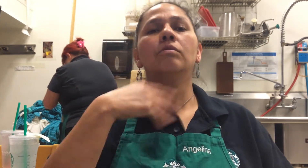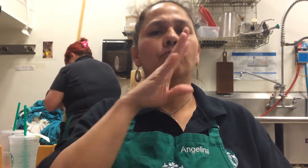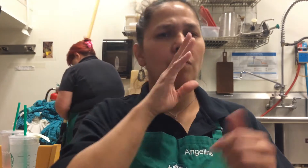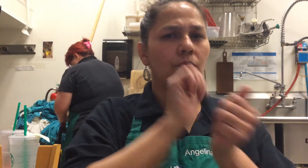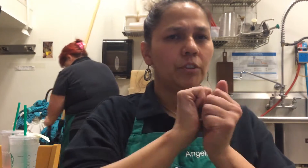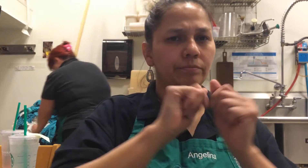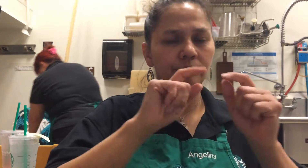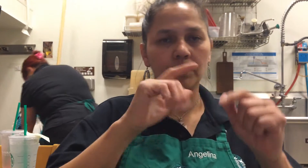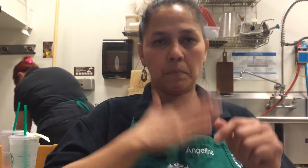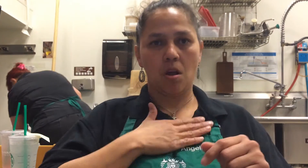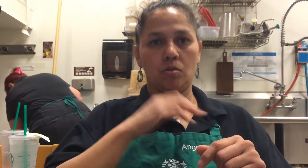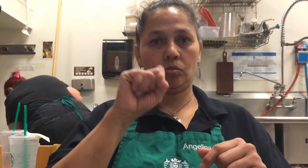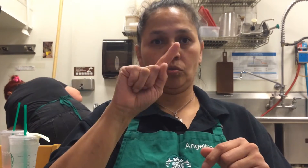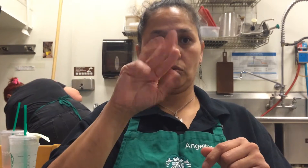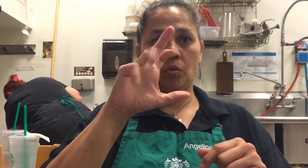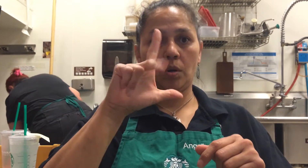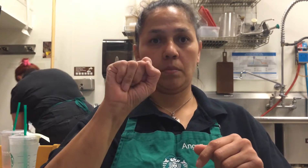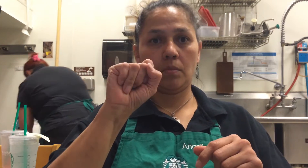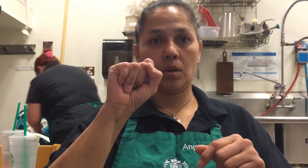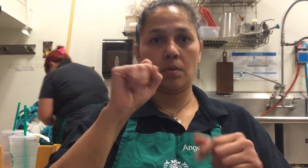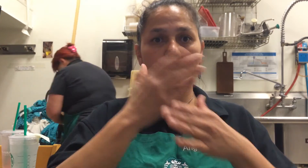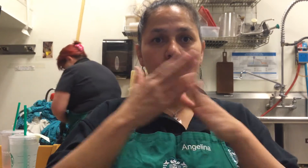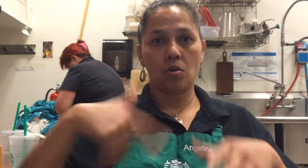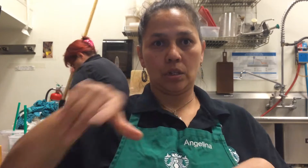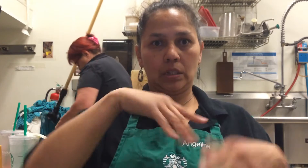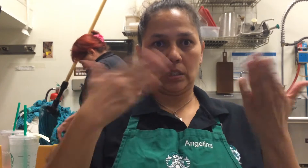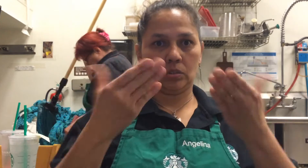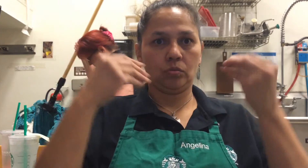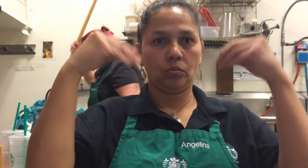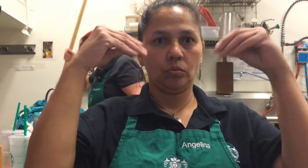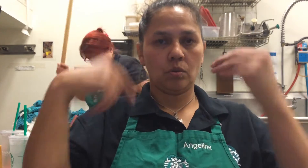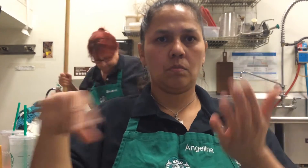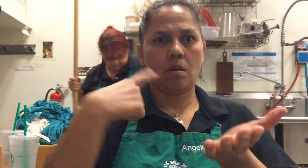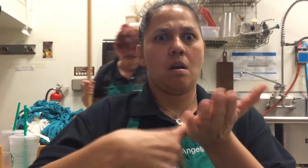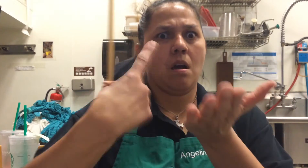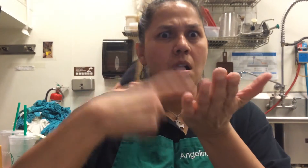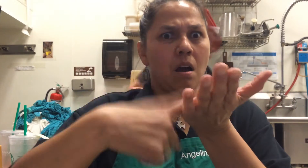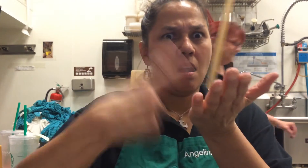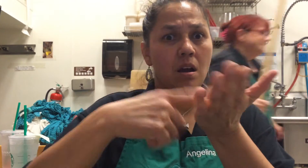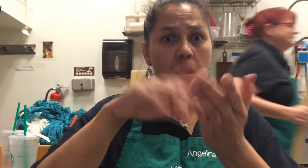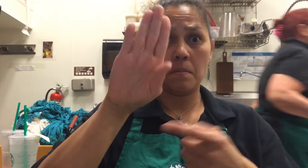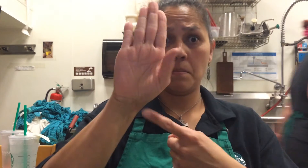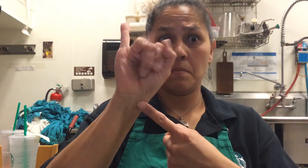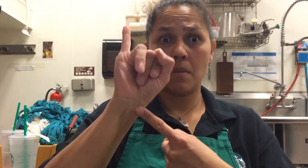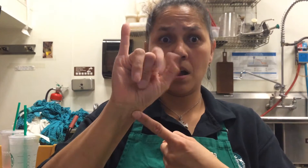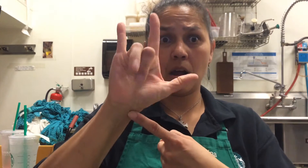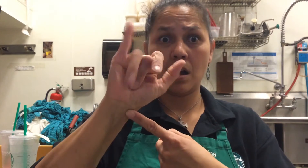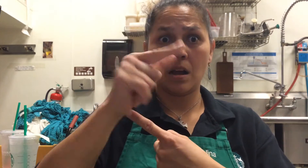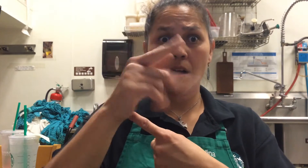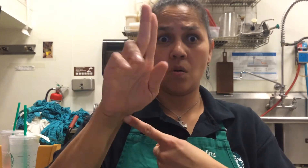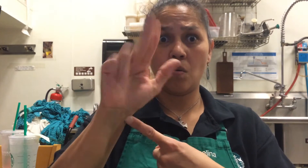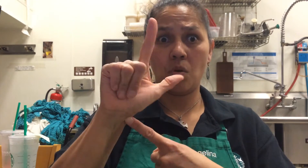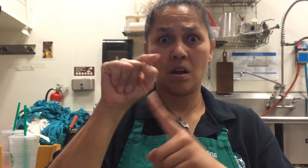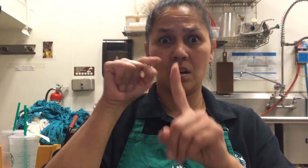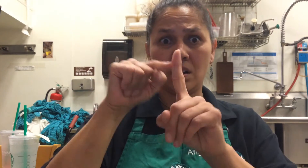I also talked with my current partners at my Starbucks. We discussed deeply on the word: Bilingual.